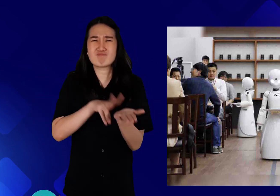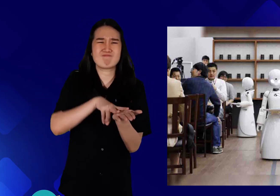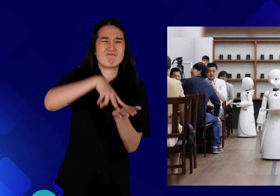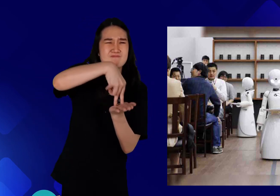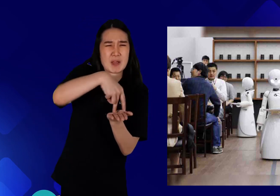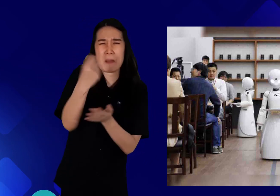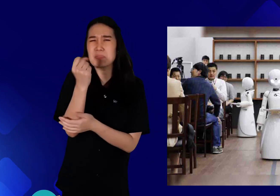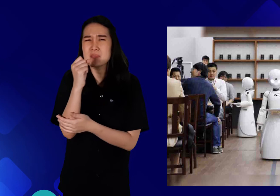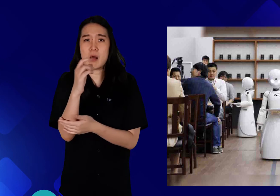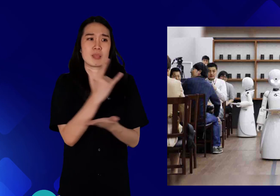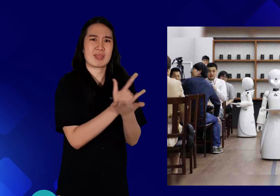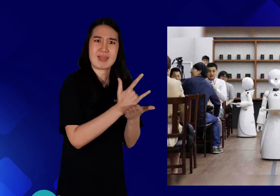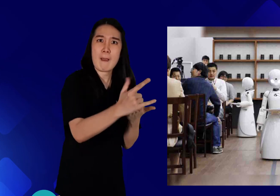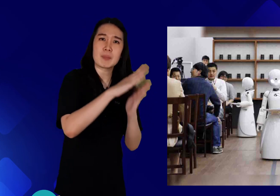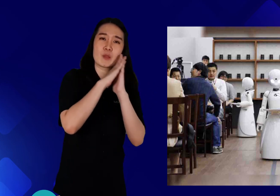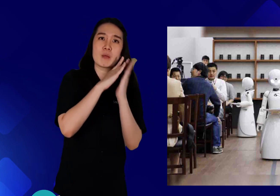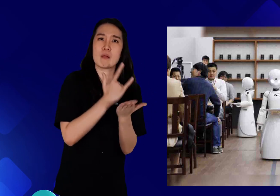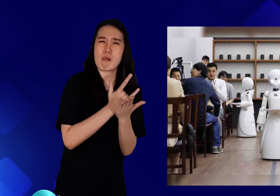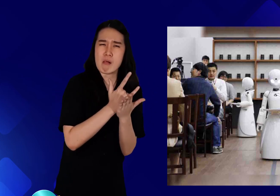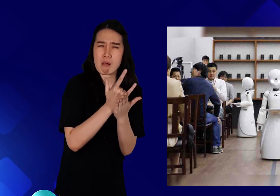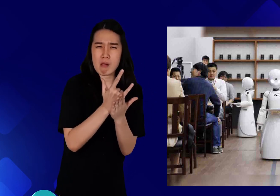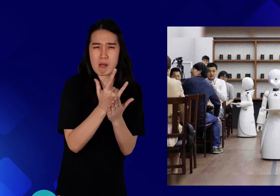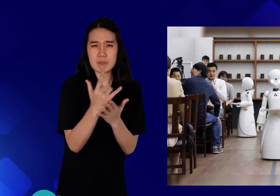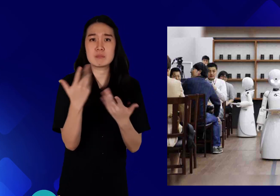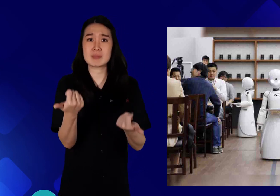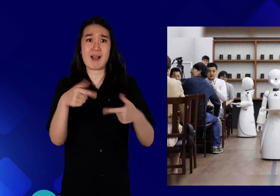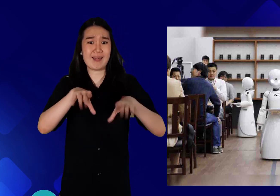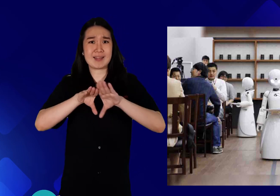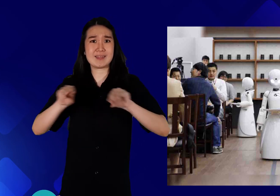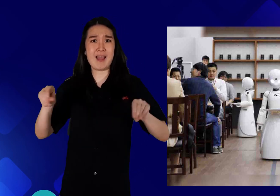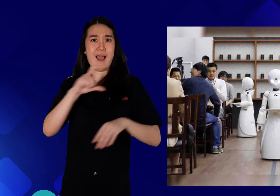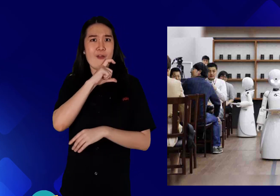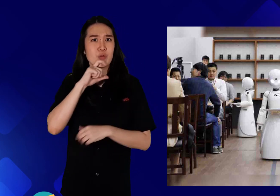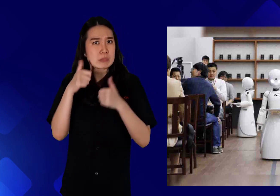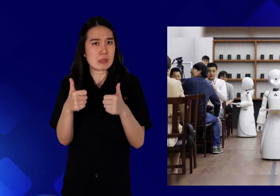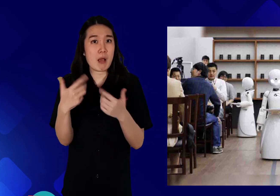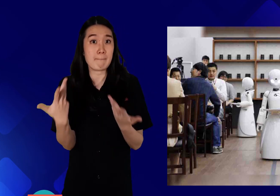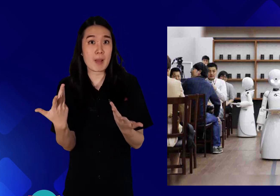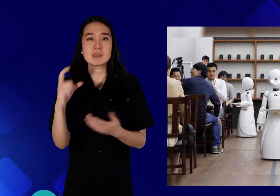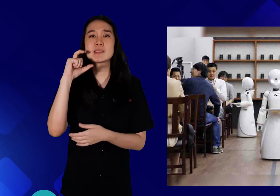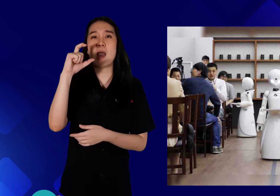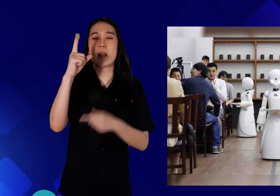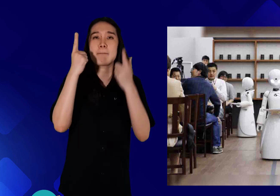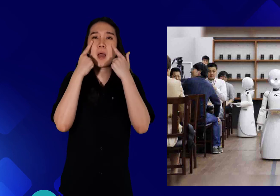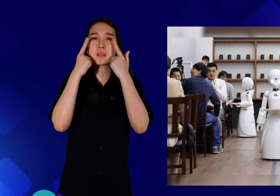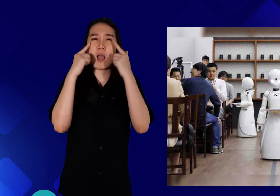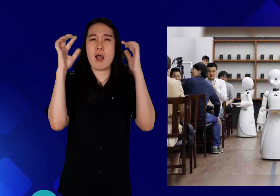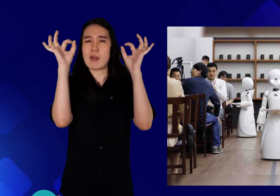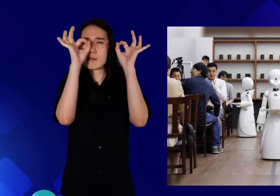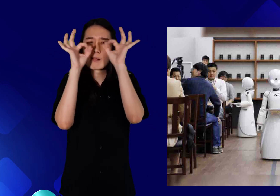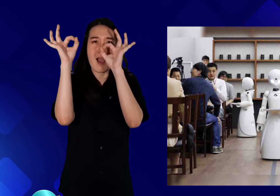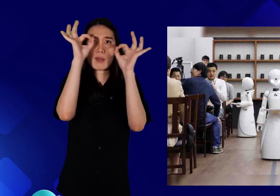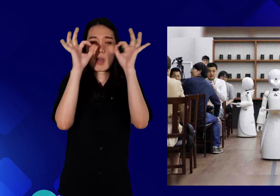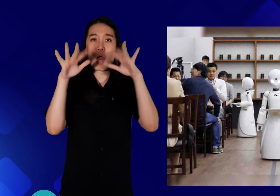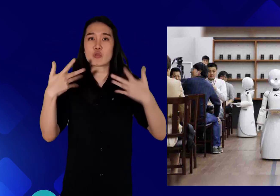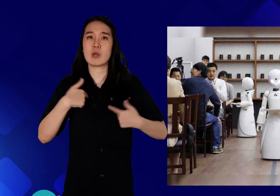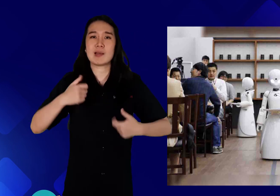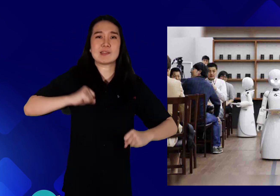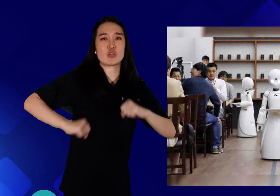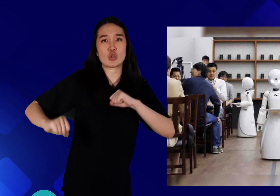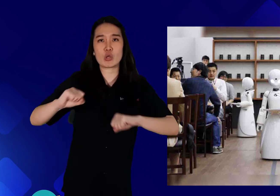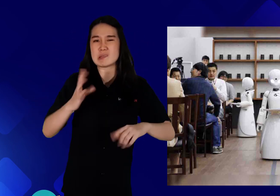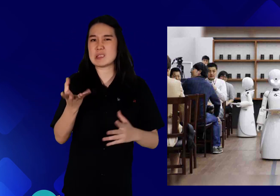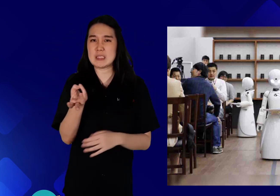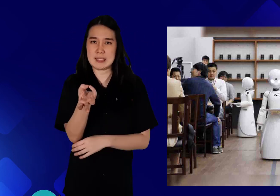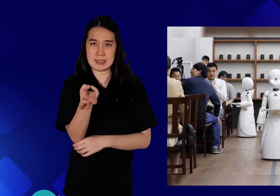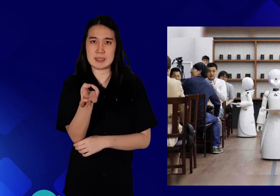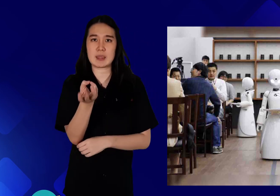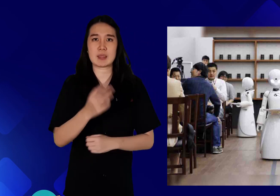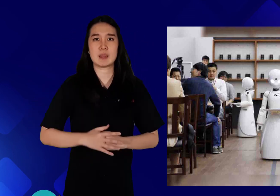just sitting in bed can work in a cafe with eye movements or slight gestures.